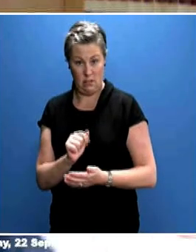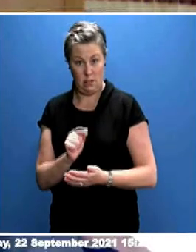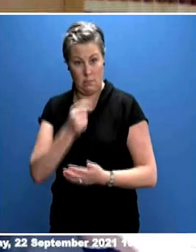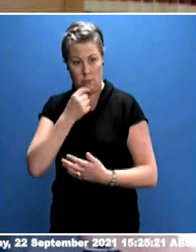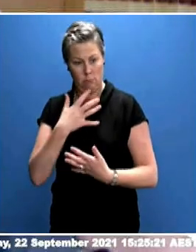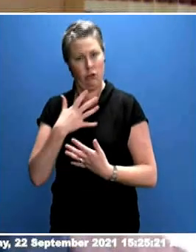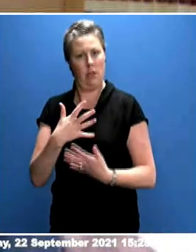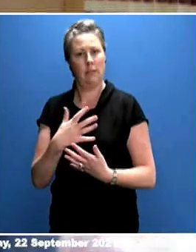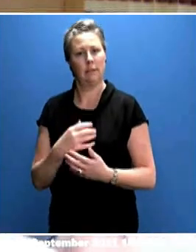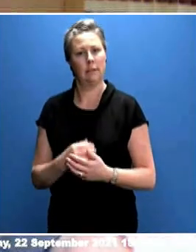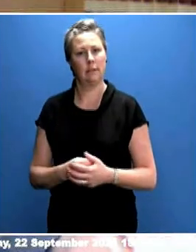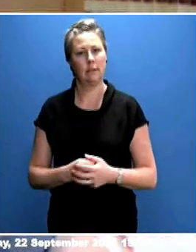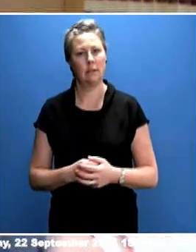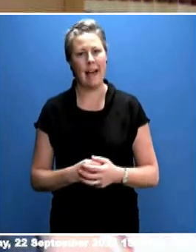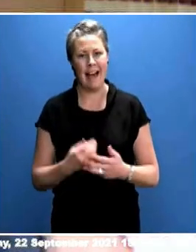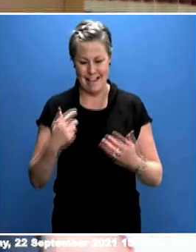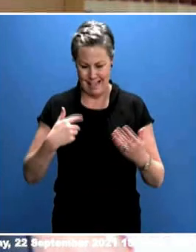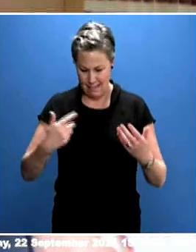I don't think our figures show that we have 50 per cent --- Sorry.